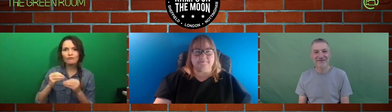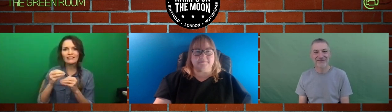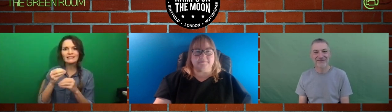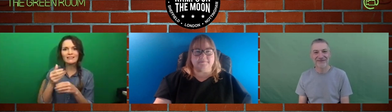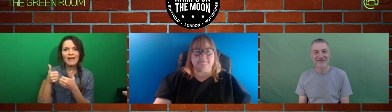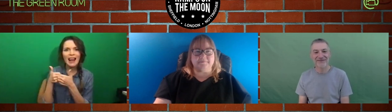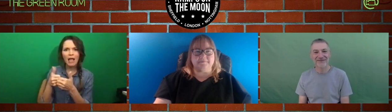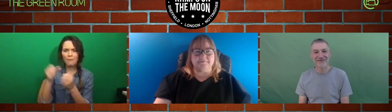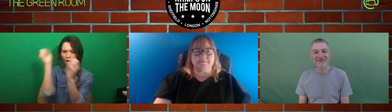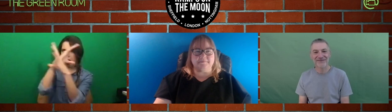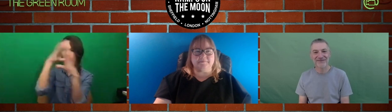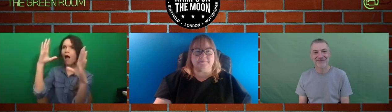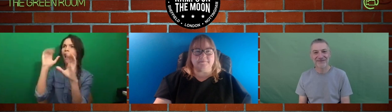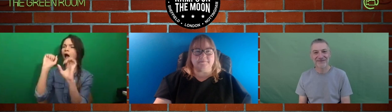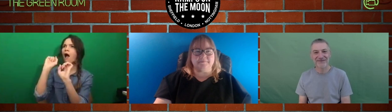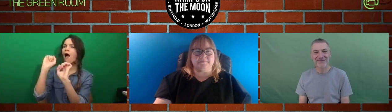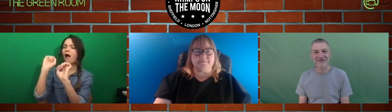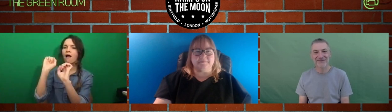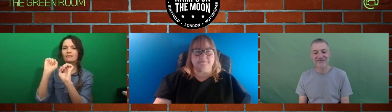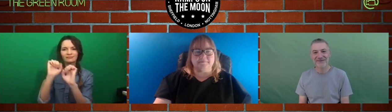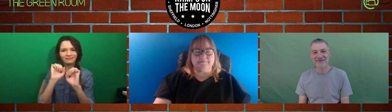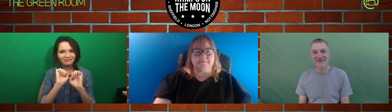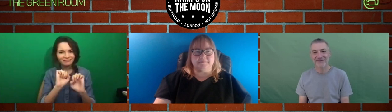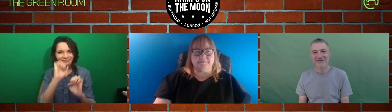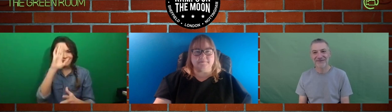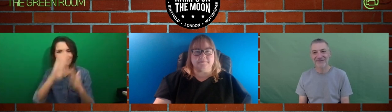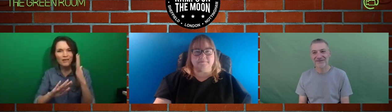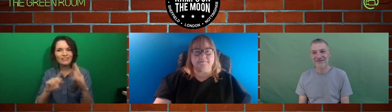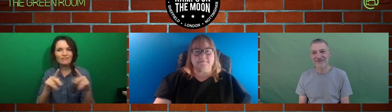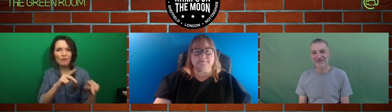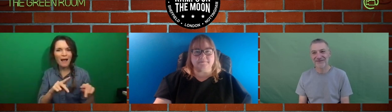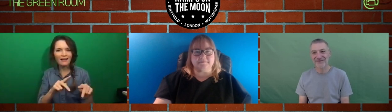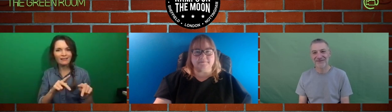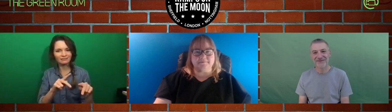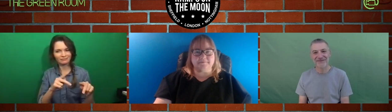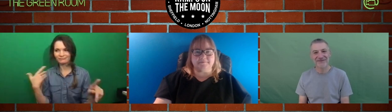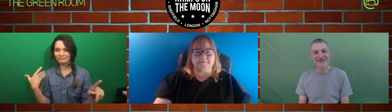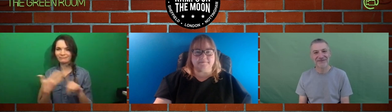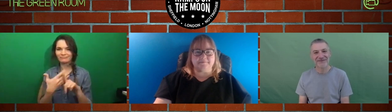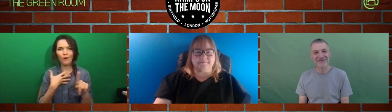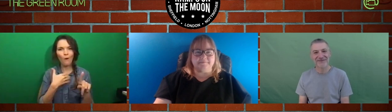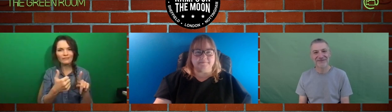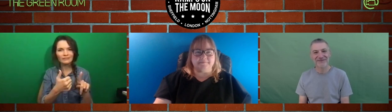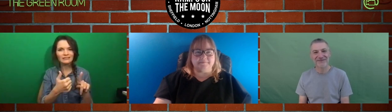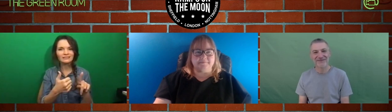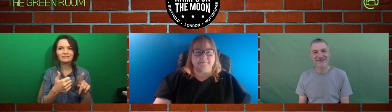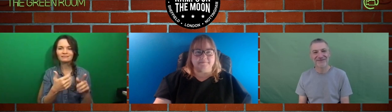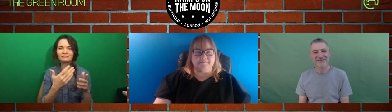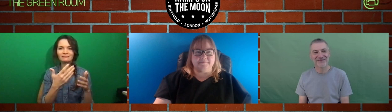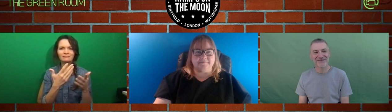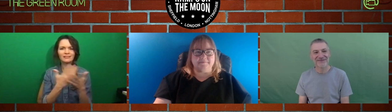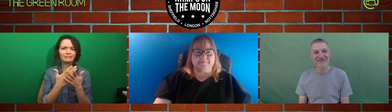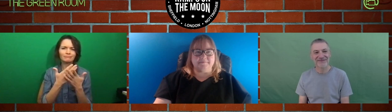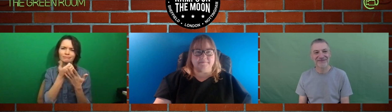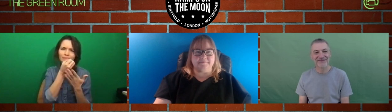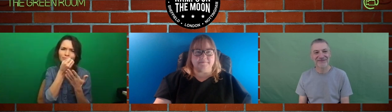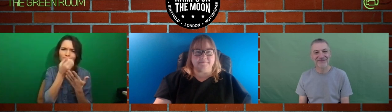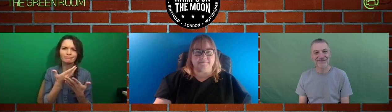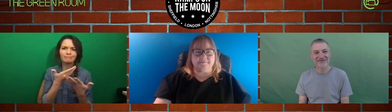and your experience Rebekah in Oliver Twist. It's been really fascinating to talk to you both. So thank you both very much for coming